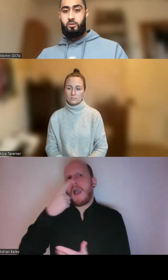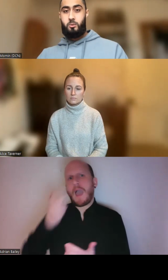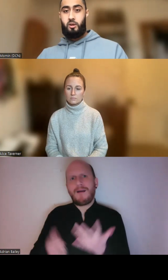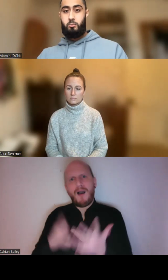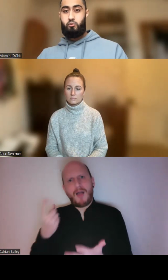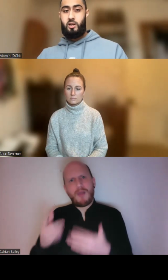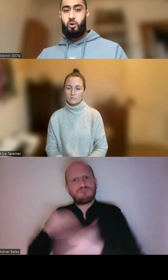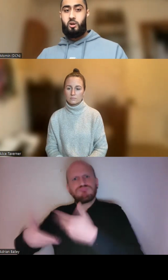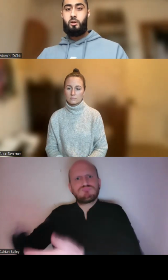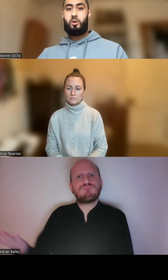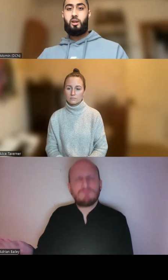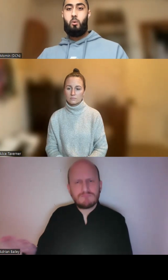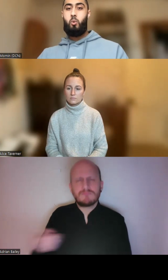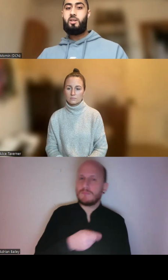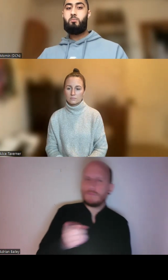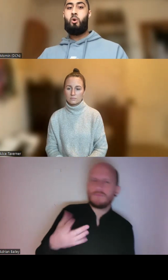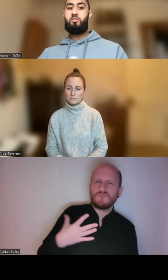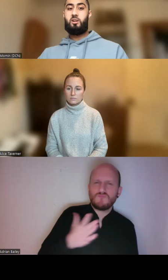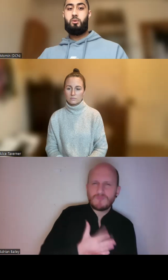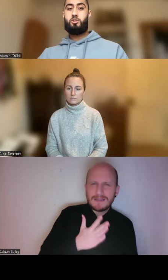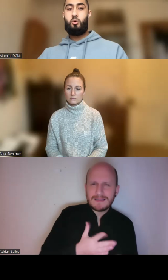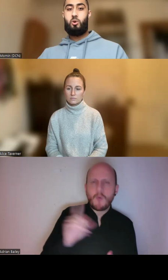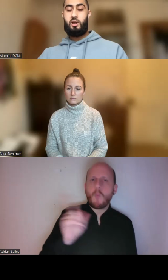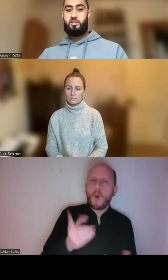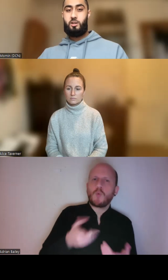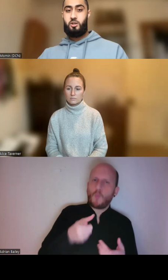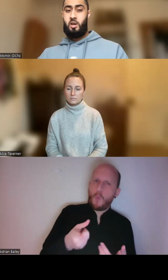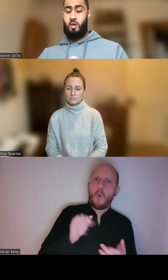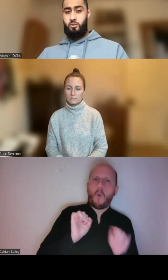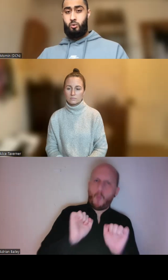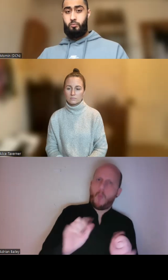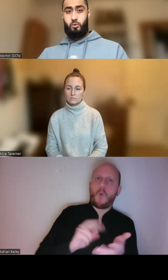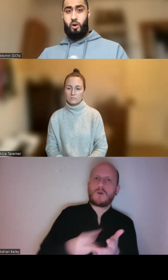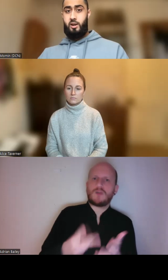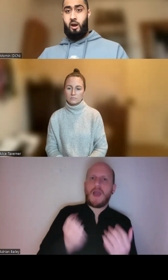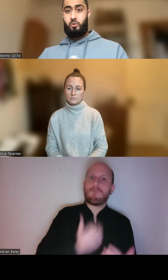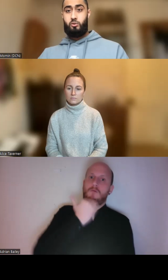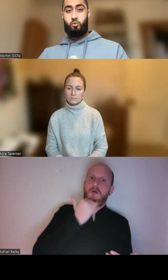Ultimately, we really want to be looking at what is more available to your organization. Right now,